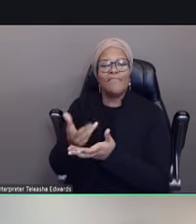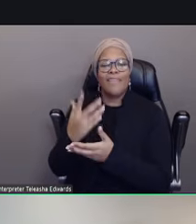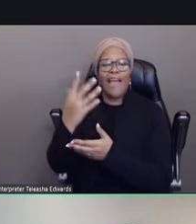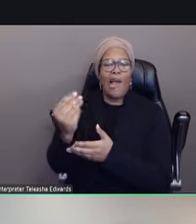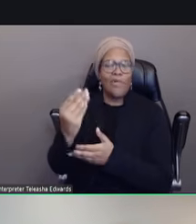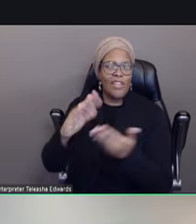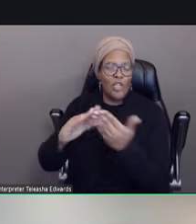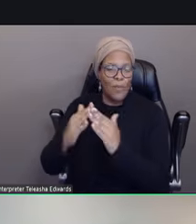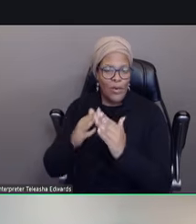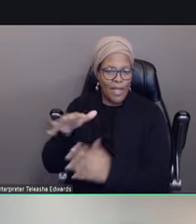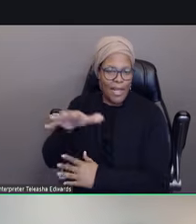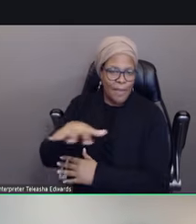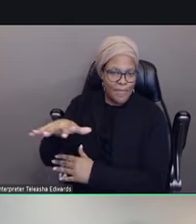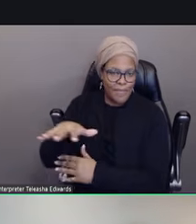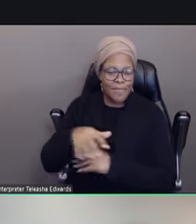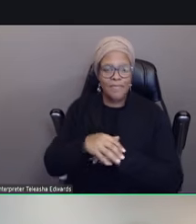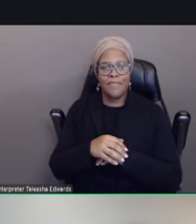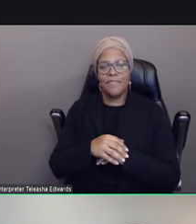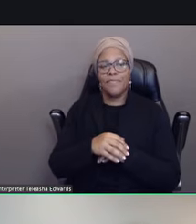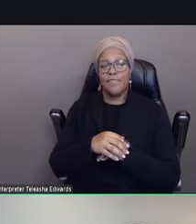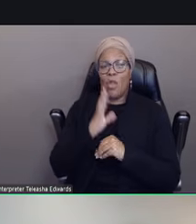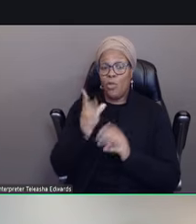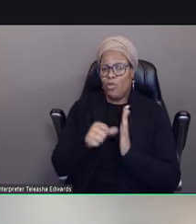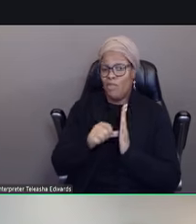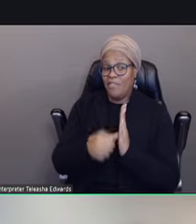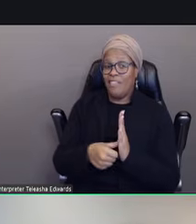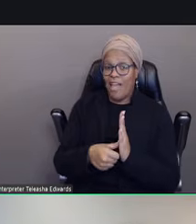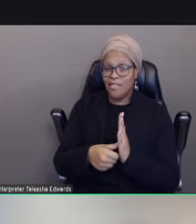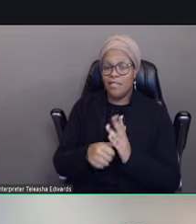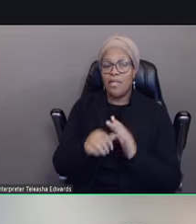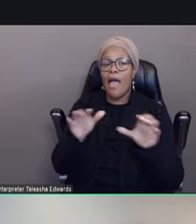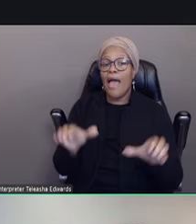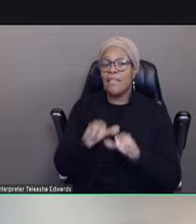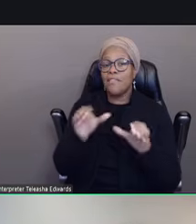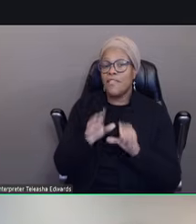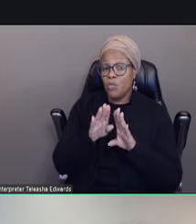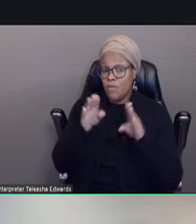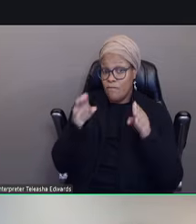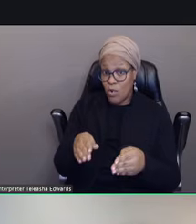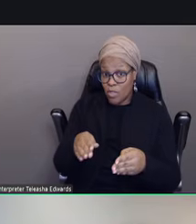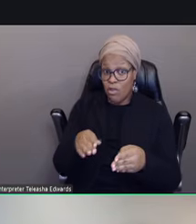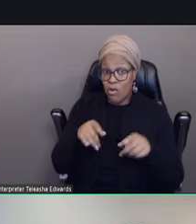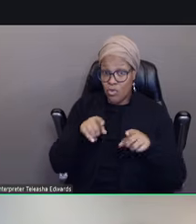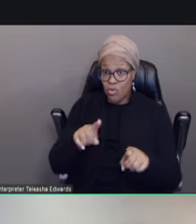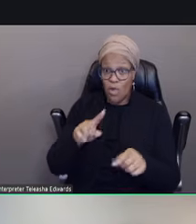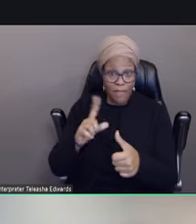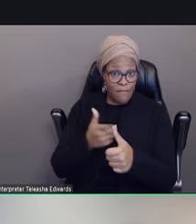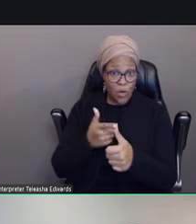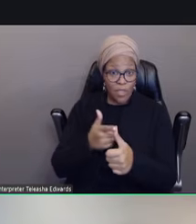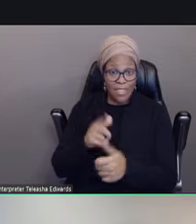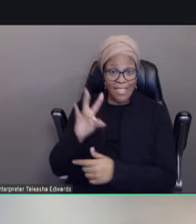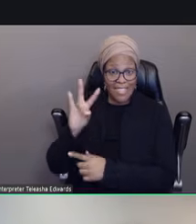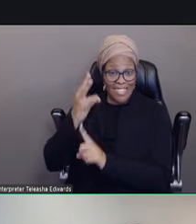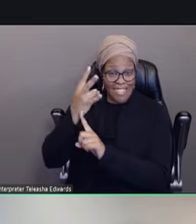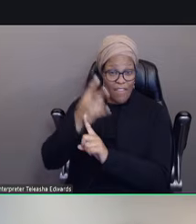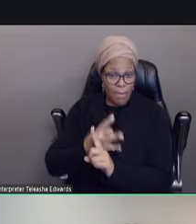emphasize um the activities that we're focused on in this first seven months or or more of this